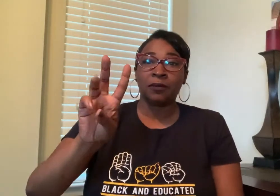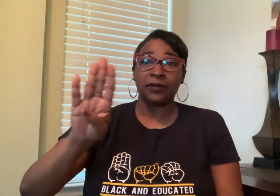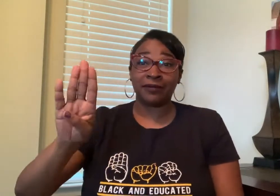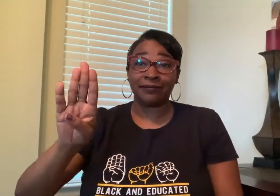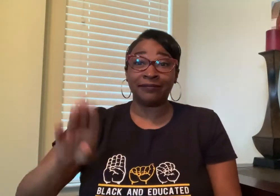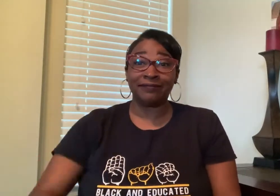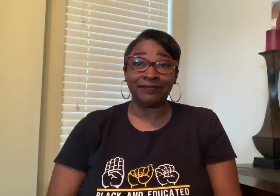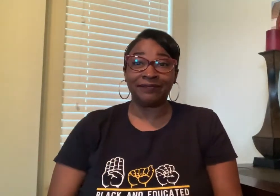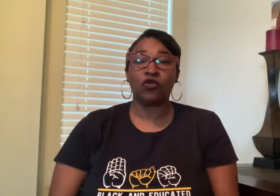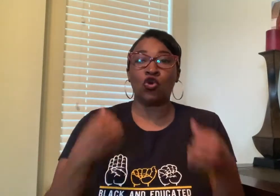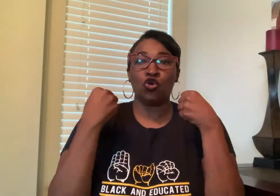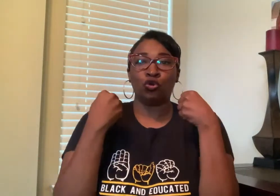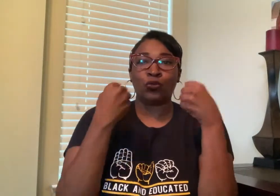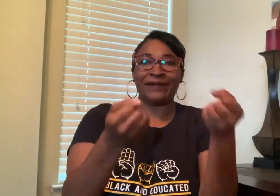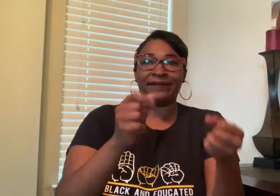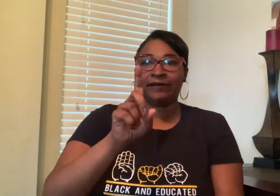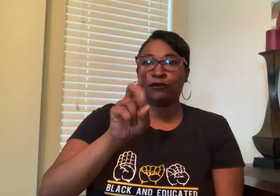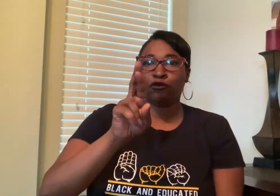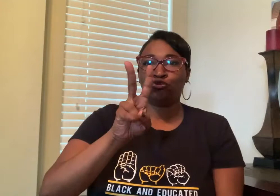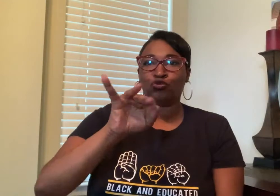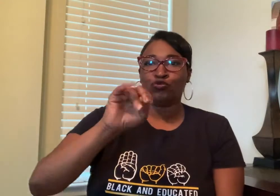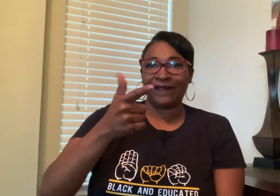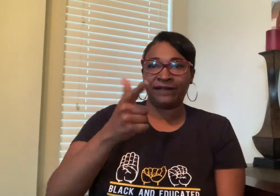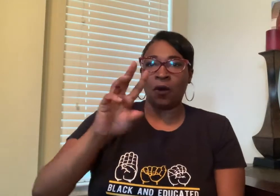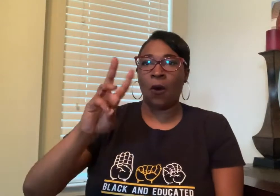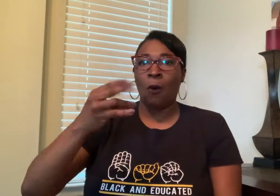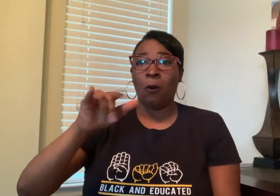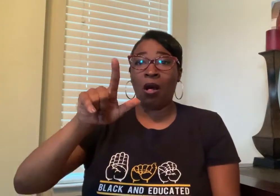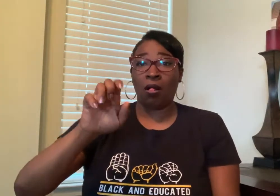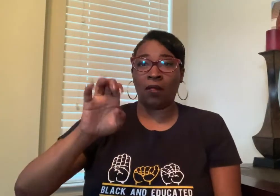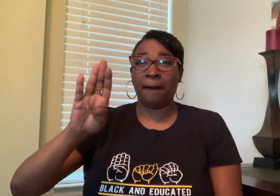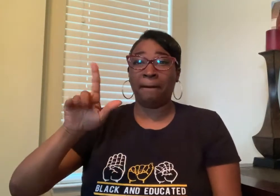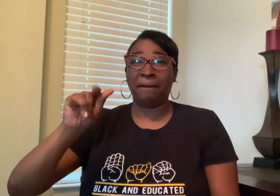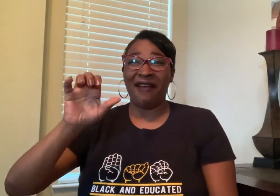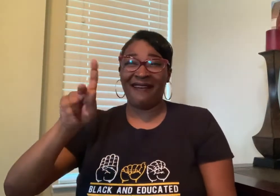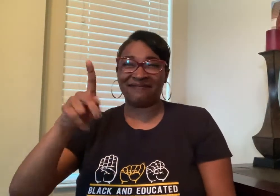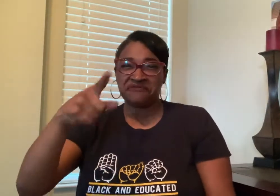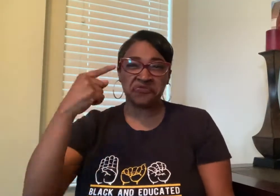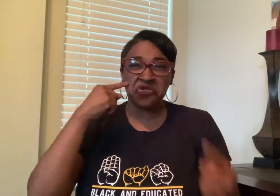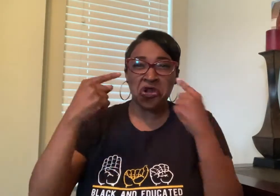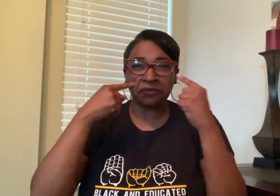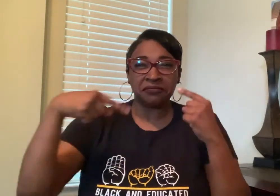Are you familiar with D.W.B., Driving While Black?